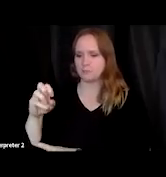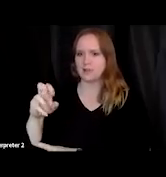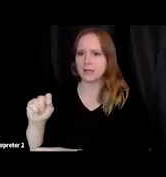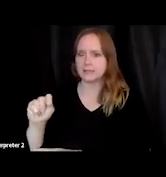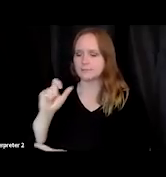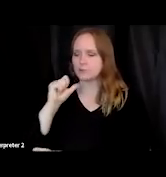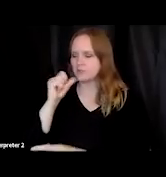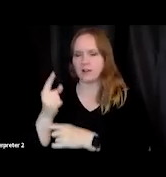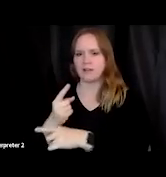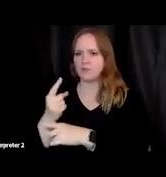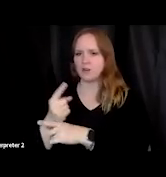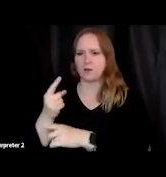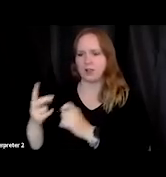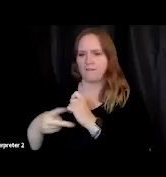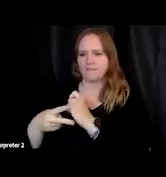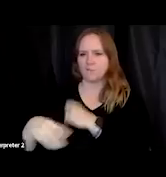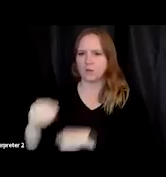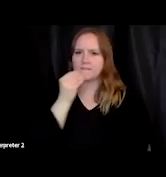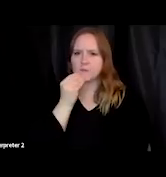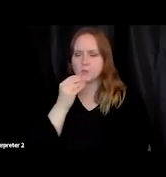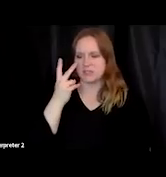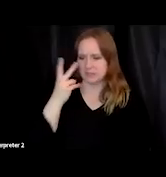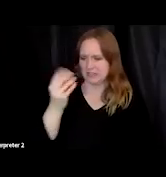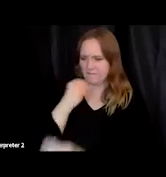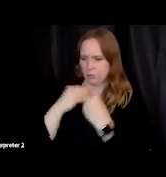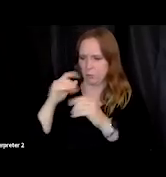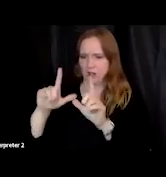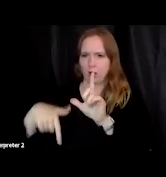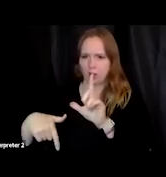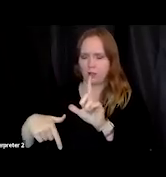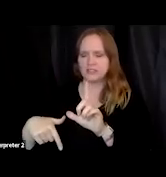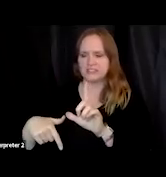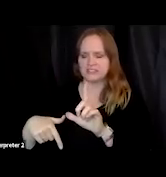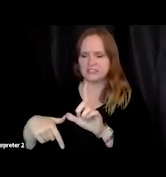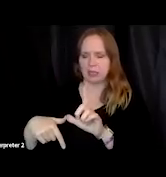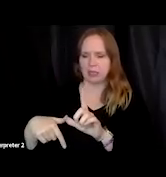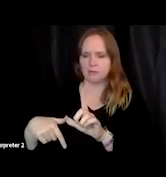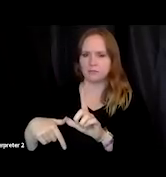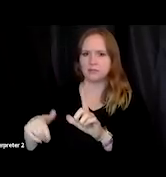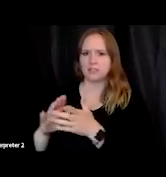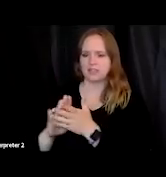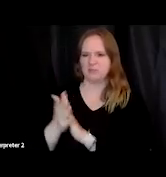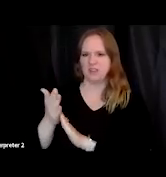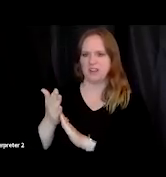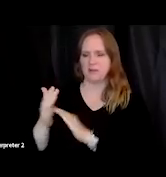You are opening the fridge and you're seeing things expired and now it's also creating a hazard for other residents.